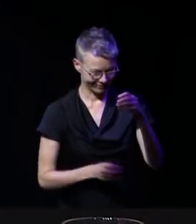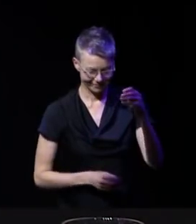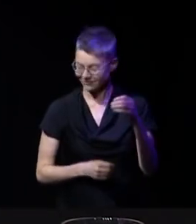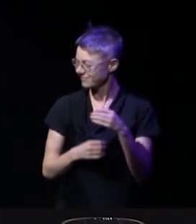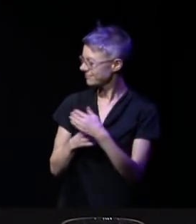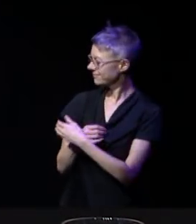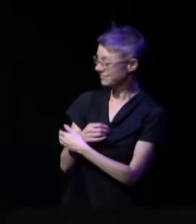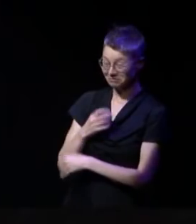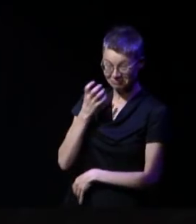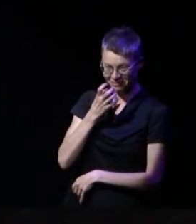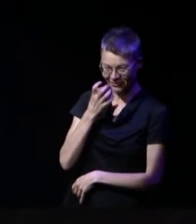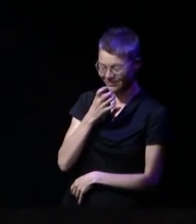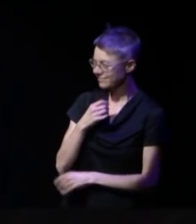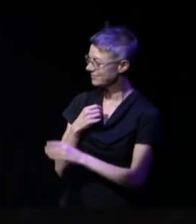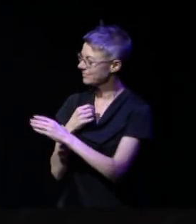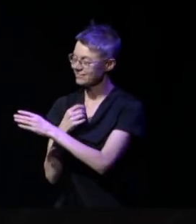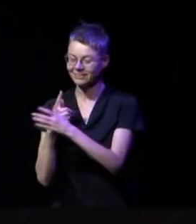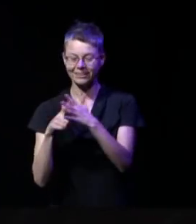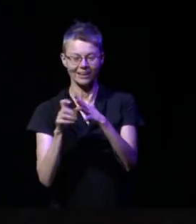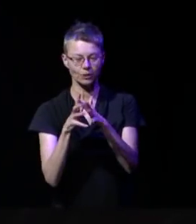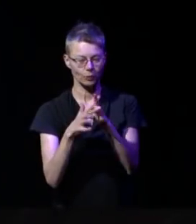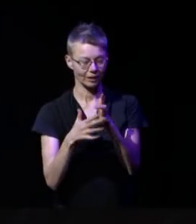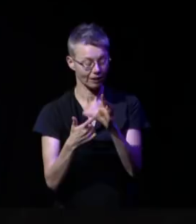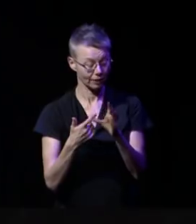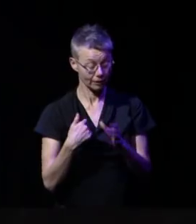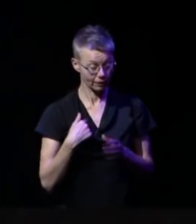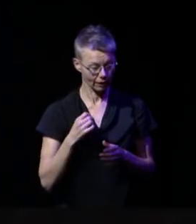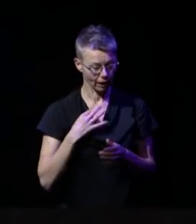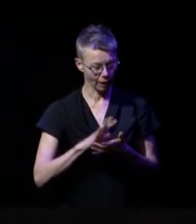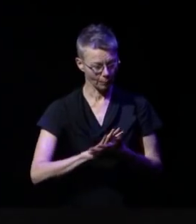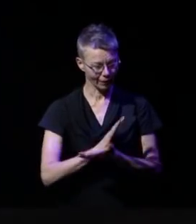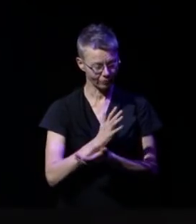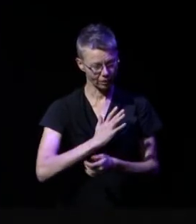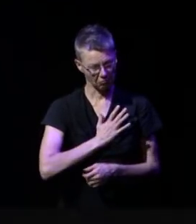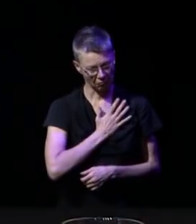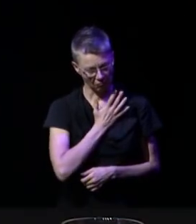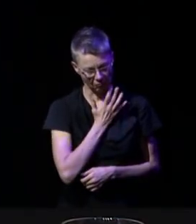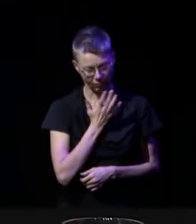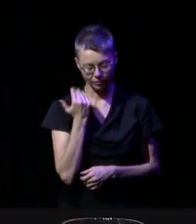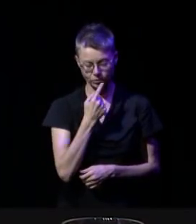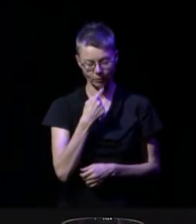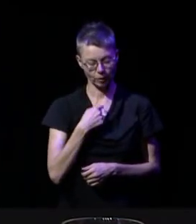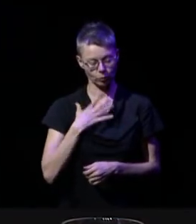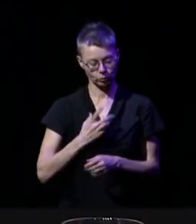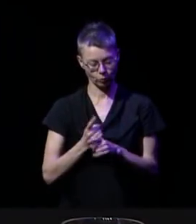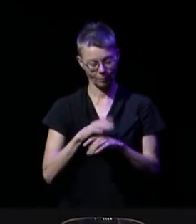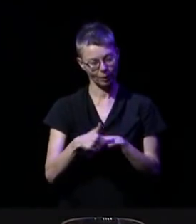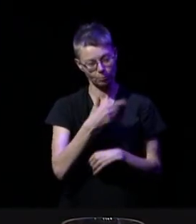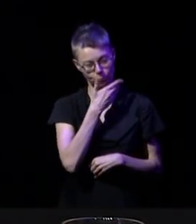You know, I was really pleased and intrigued when you told me that you wanted to talk about beauty as resistance.